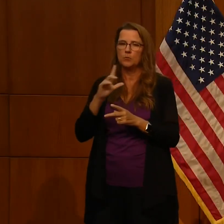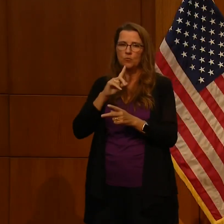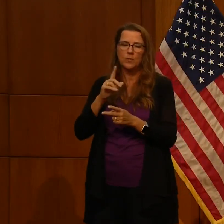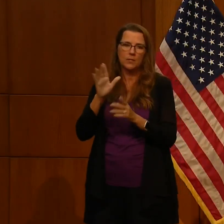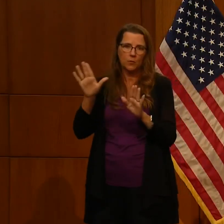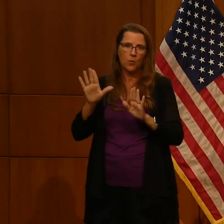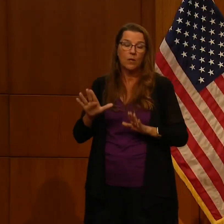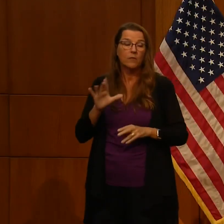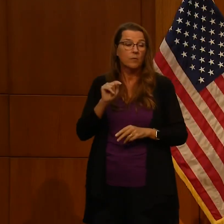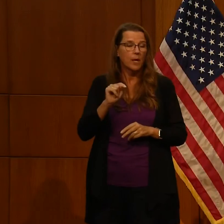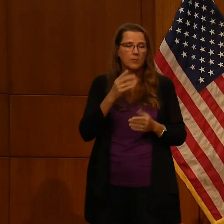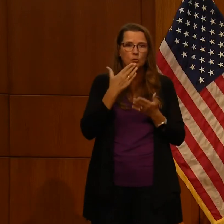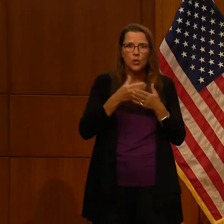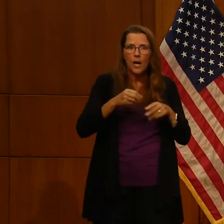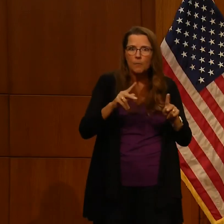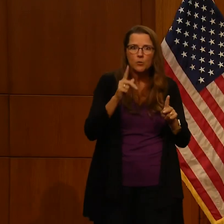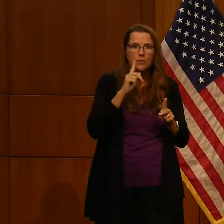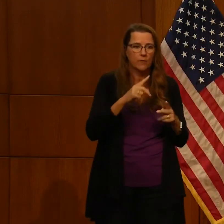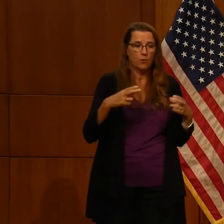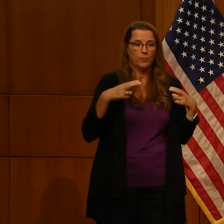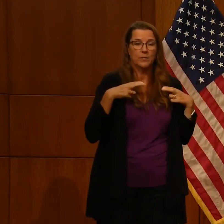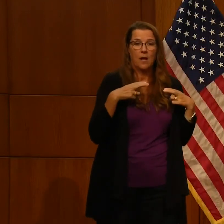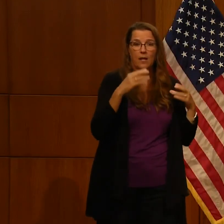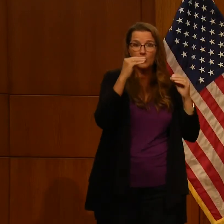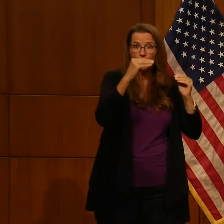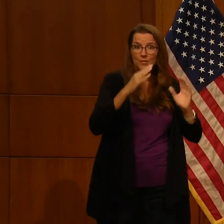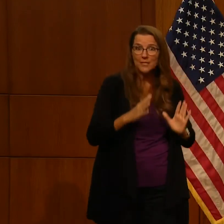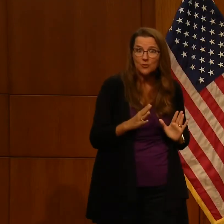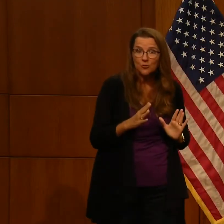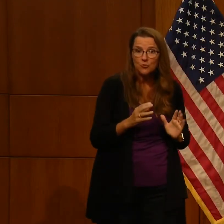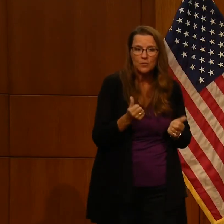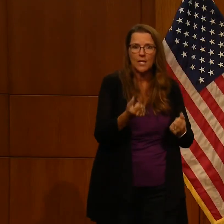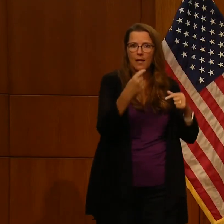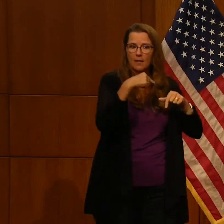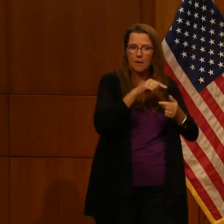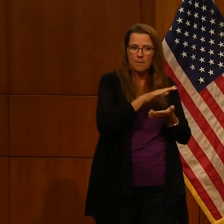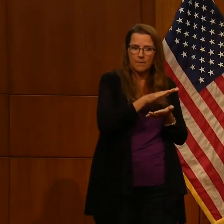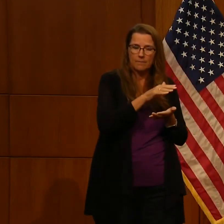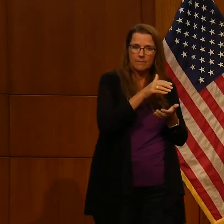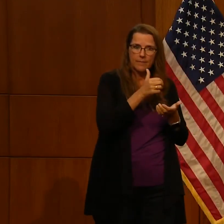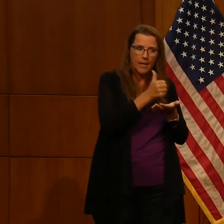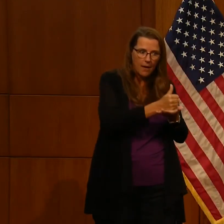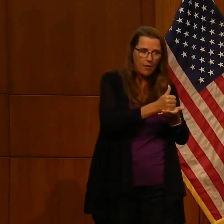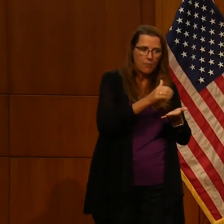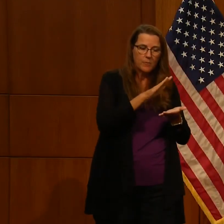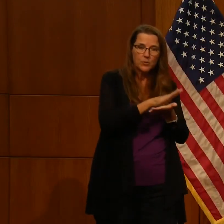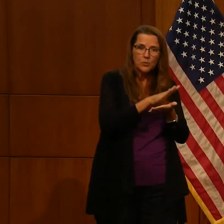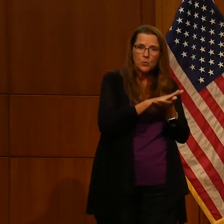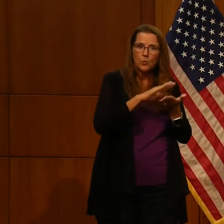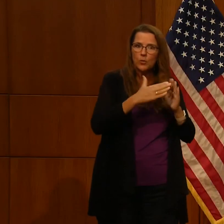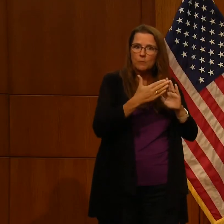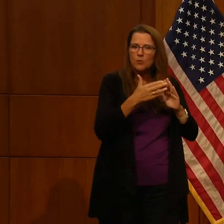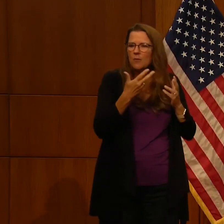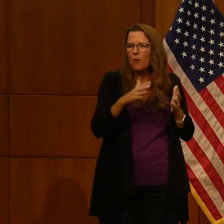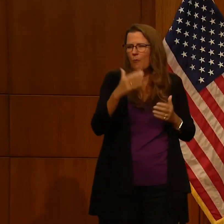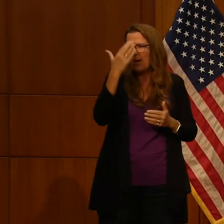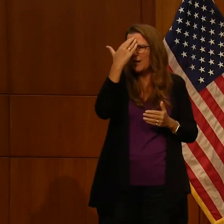COMMENDABLE, BUT THIS THIS COULD BE A GREAT OPPORTUNITY FOR RETIRED TEACHERS,